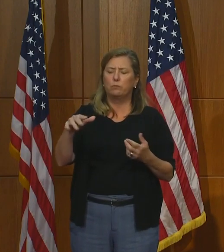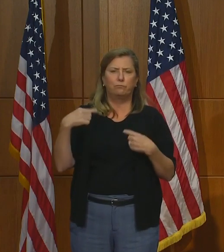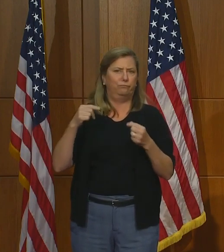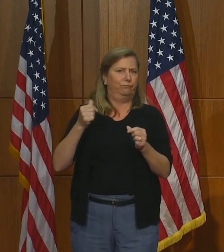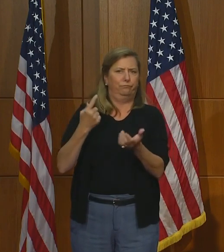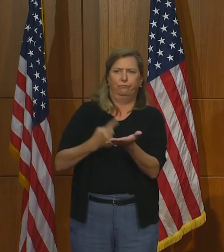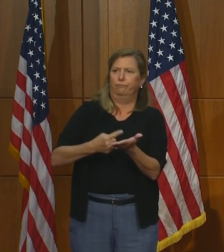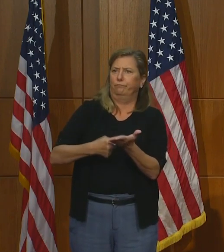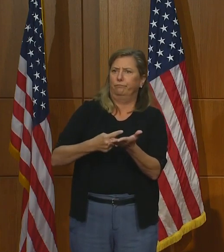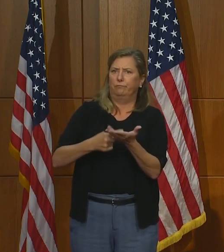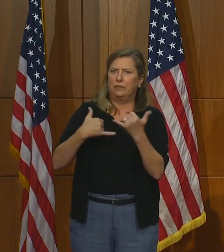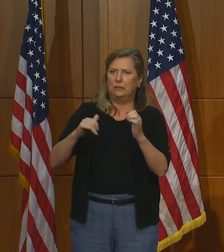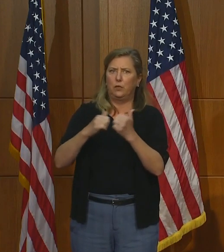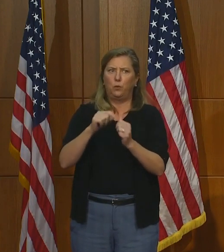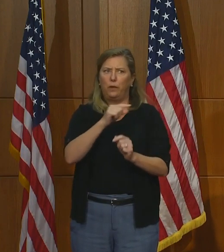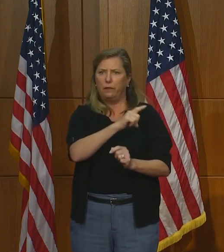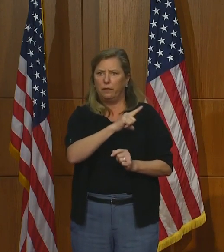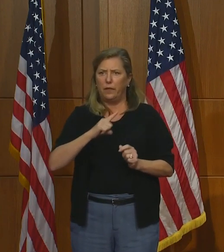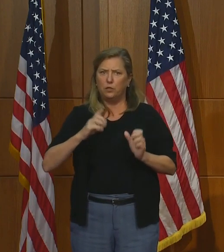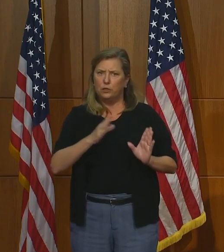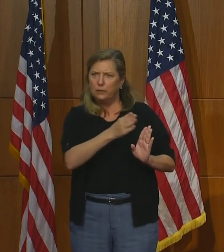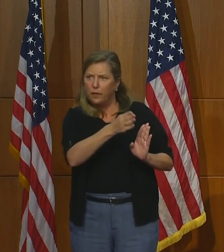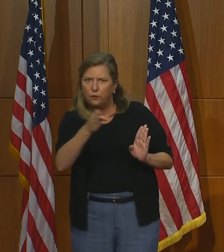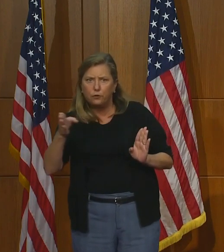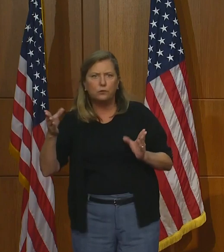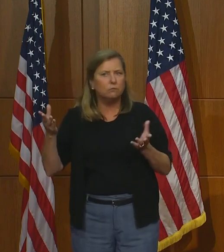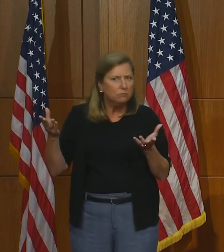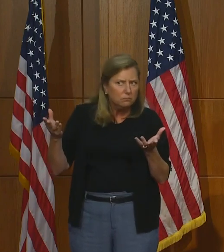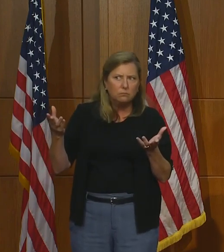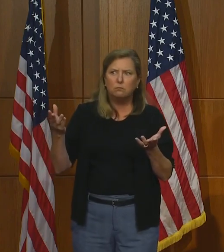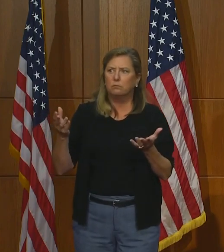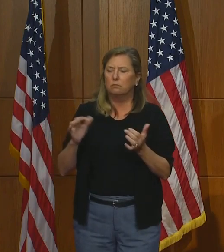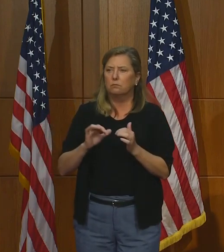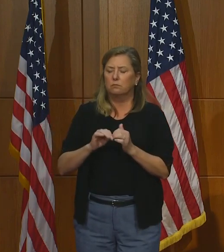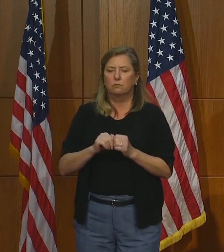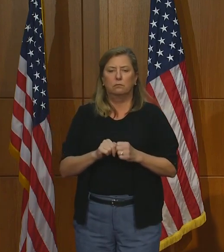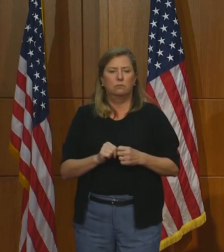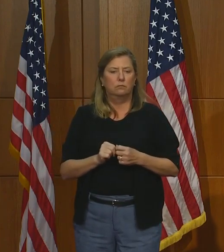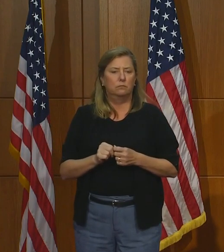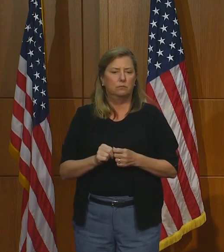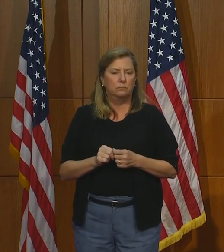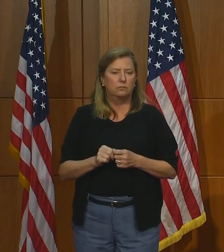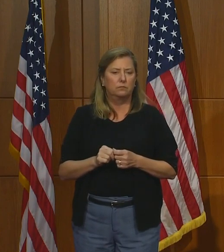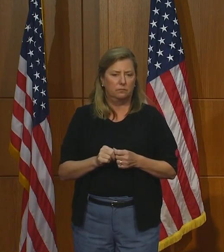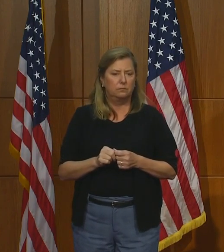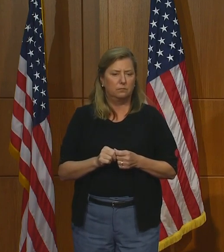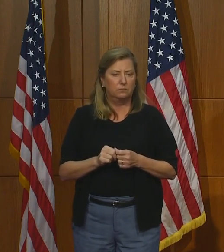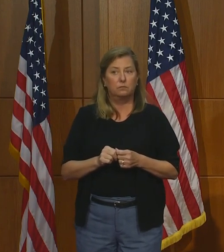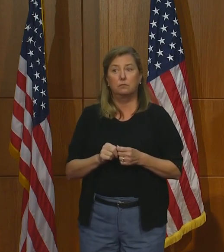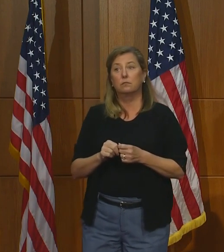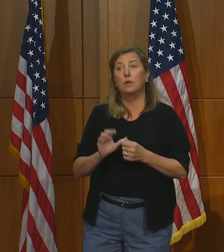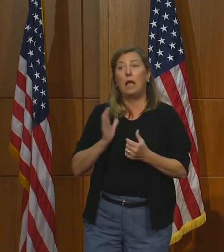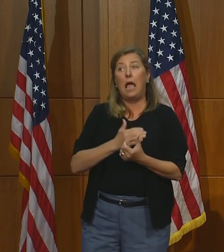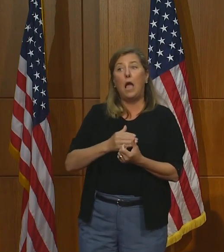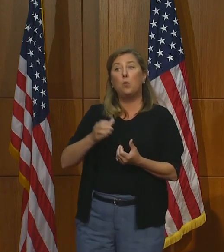EXPERIENCING- THERE IS ONGOING DISCUSSION. WITH LEGISLATORS-